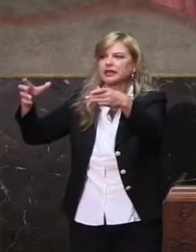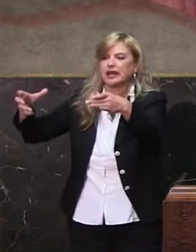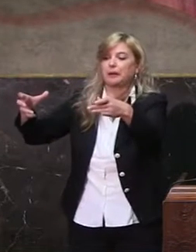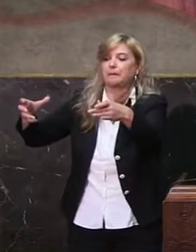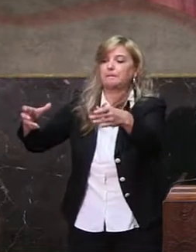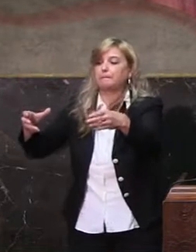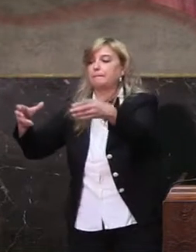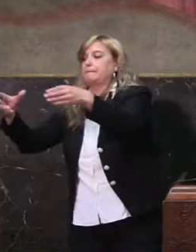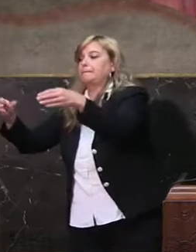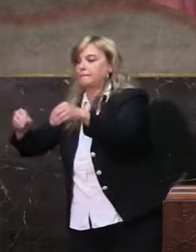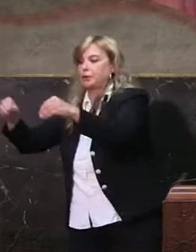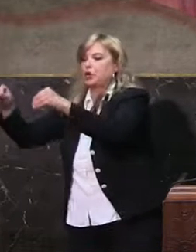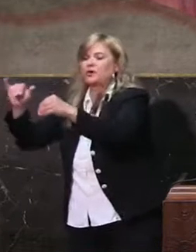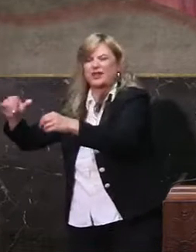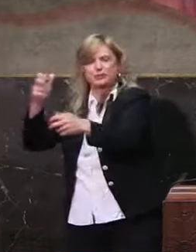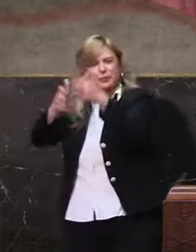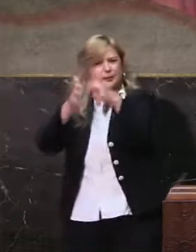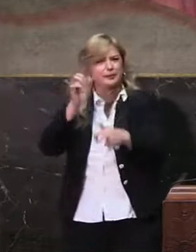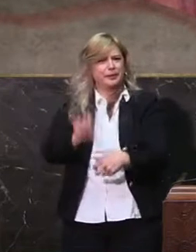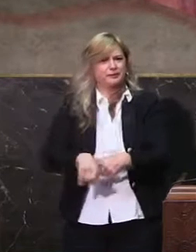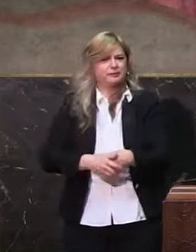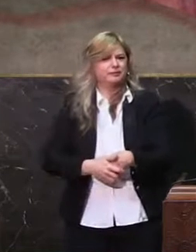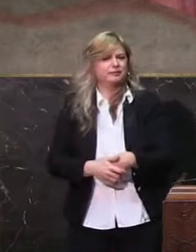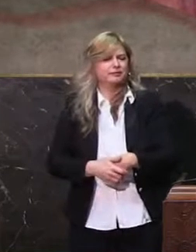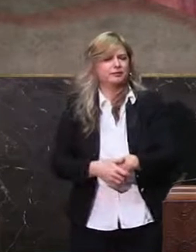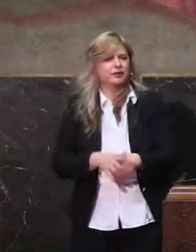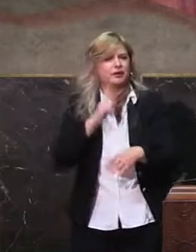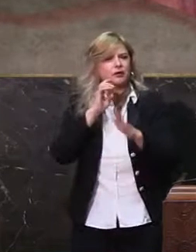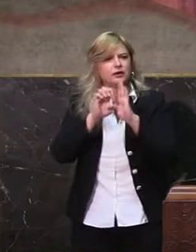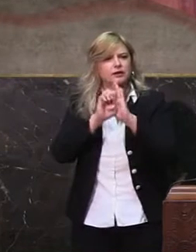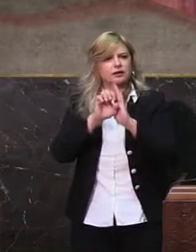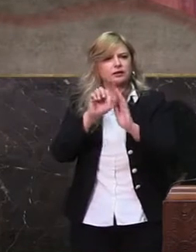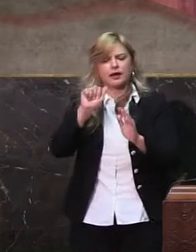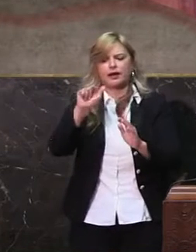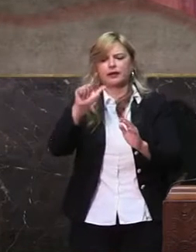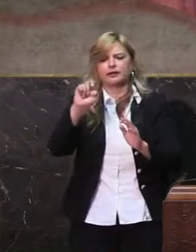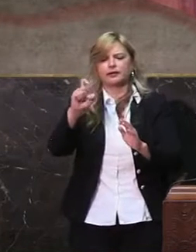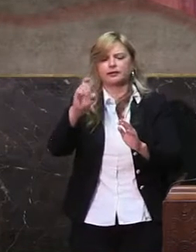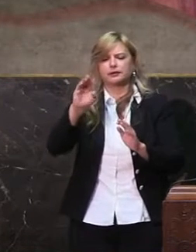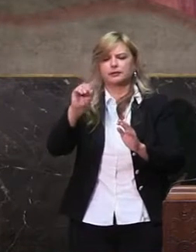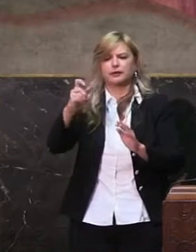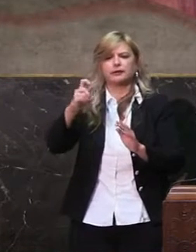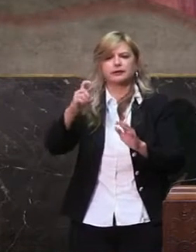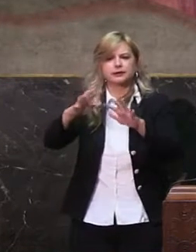you know for example Alex Box stadium was torn down and